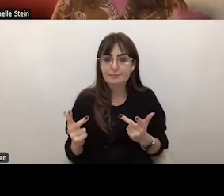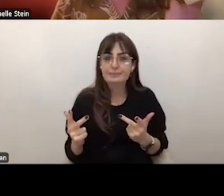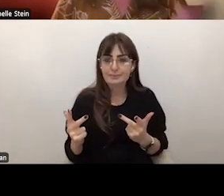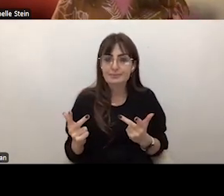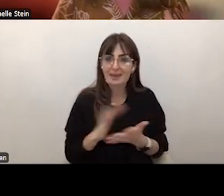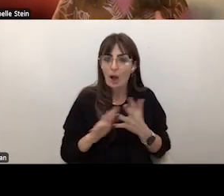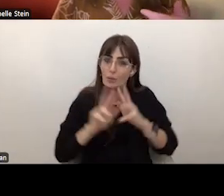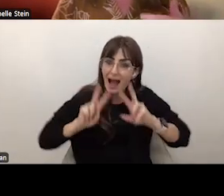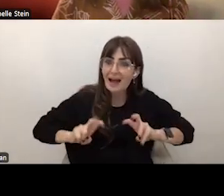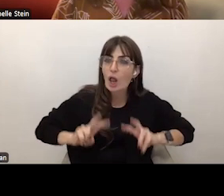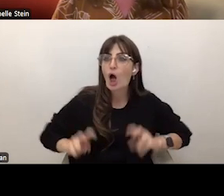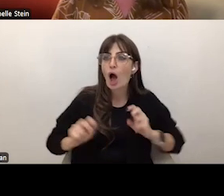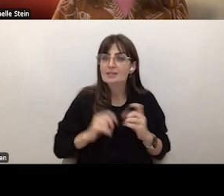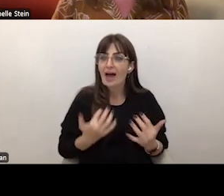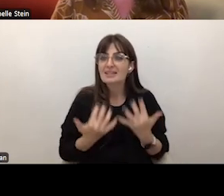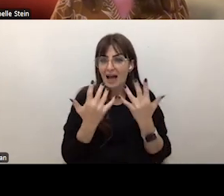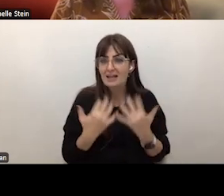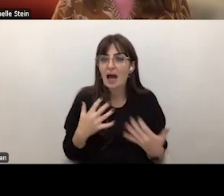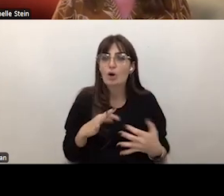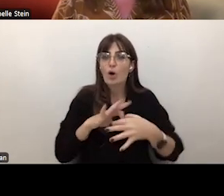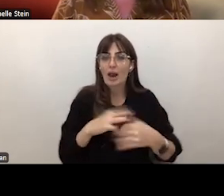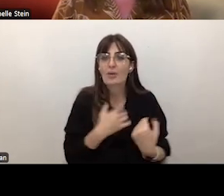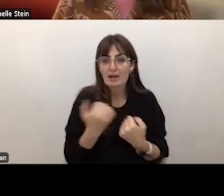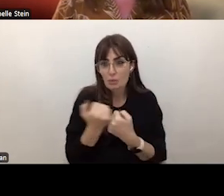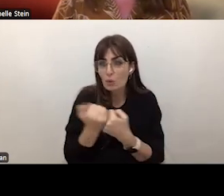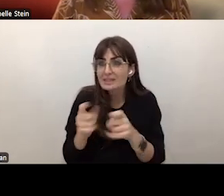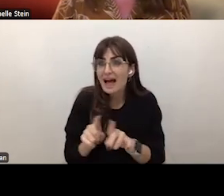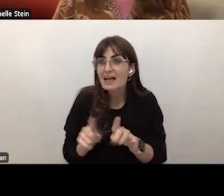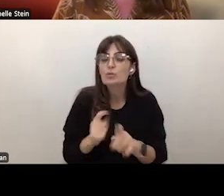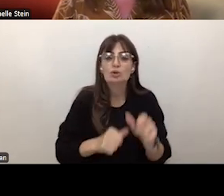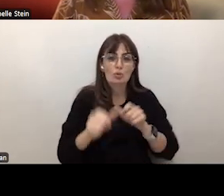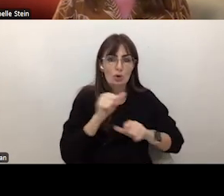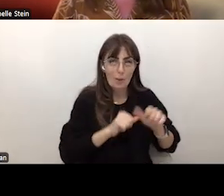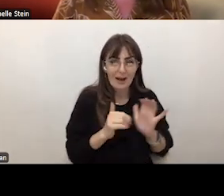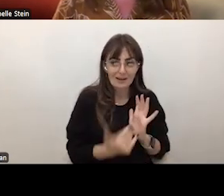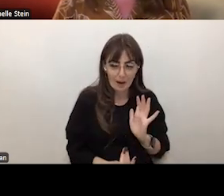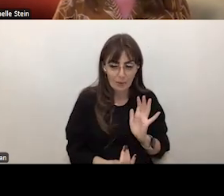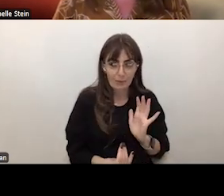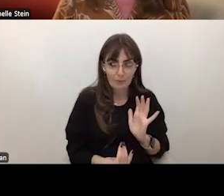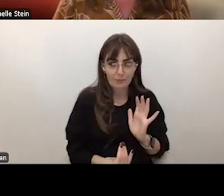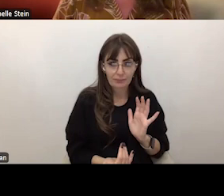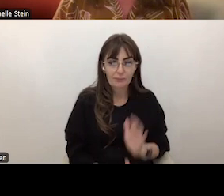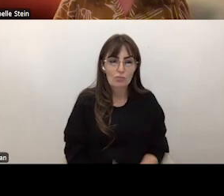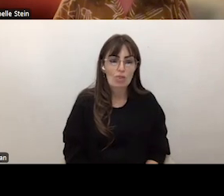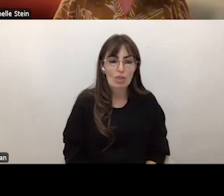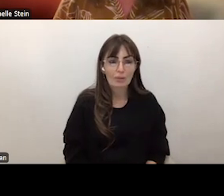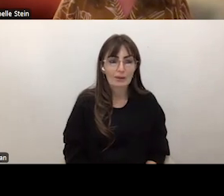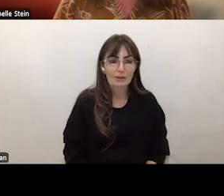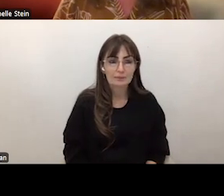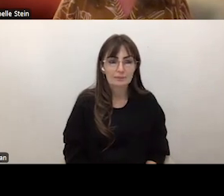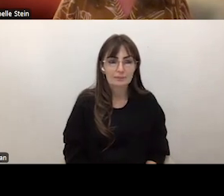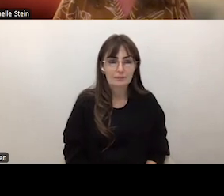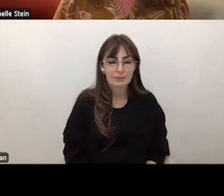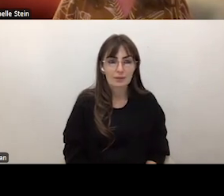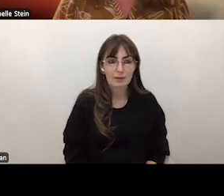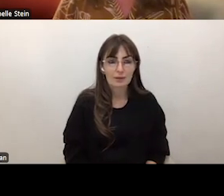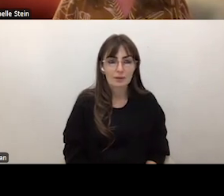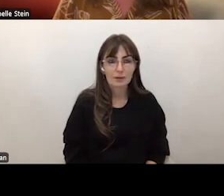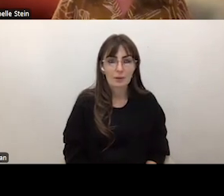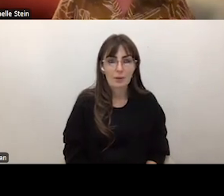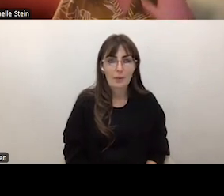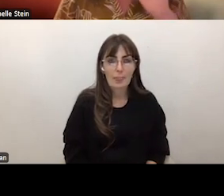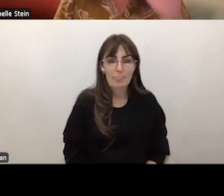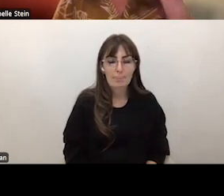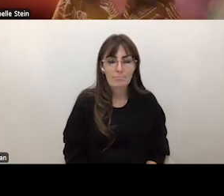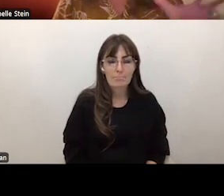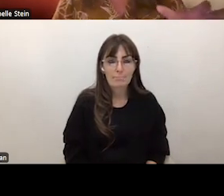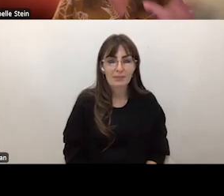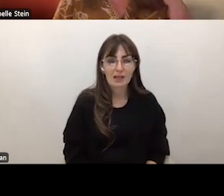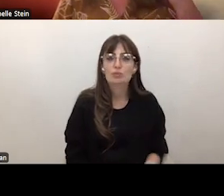the data and connect with our supporters. Let me go back to talking about our tracking,